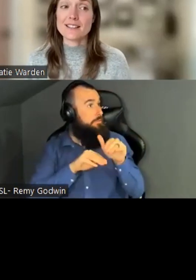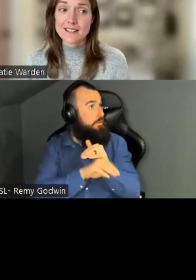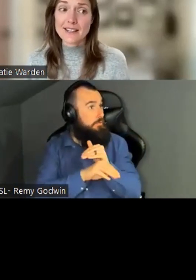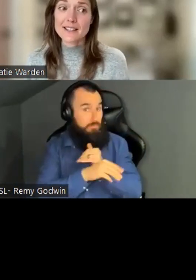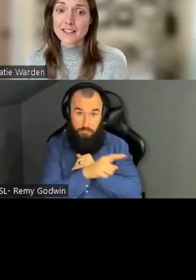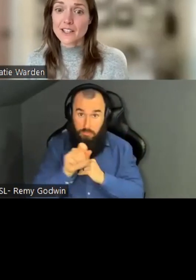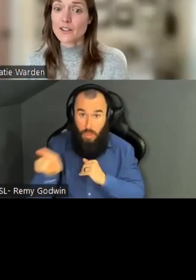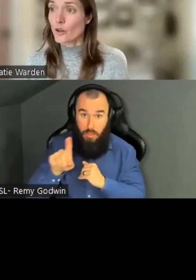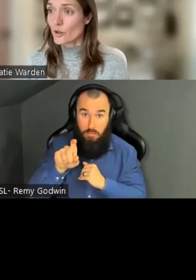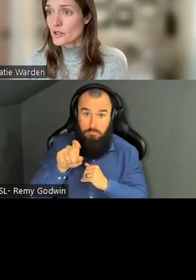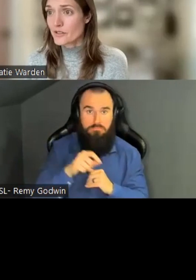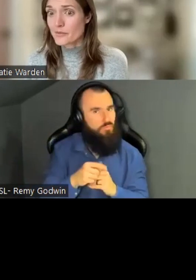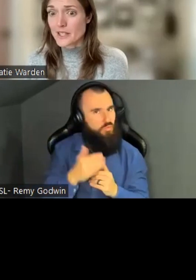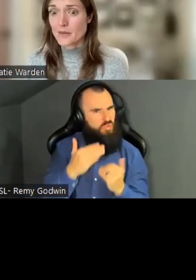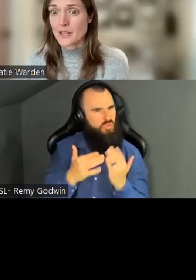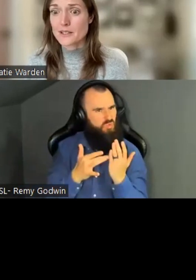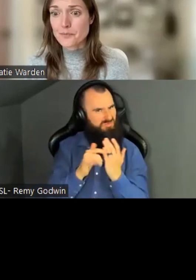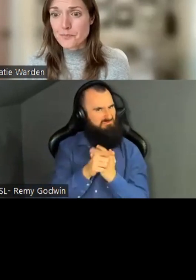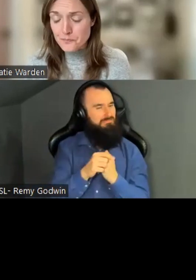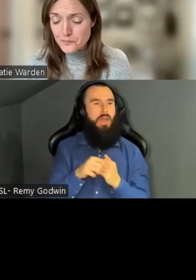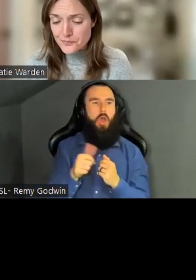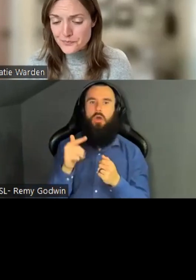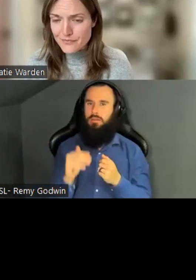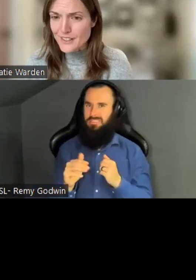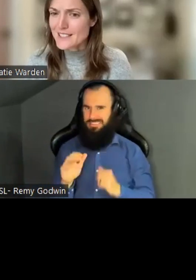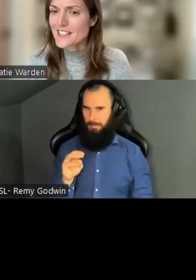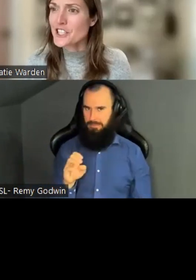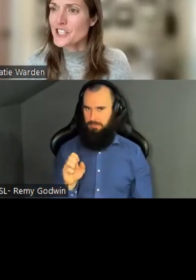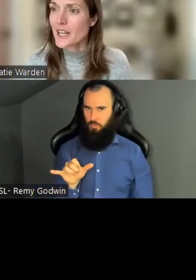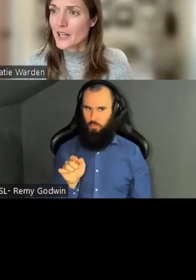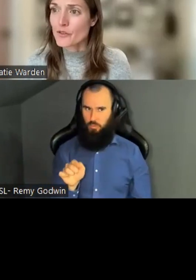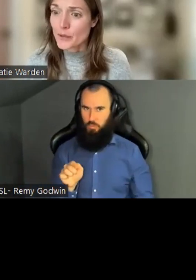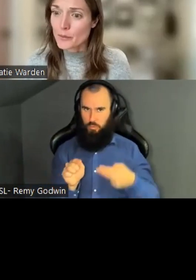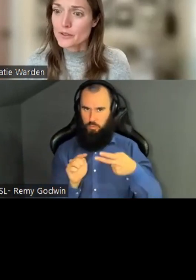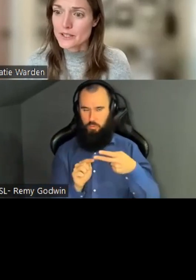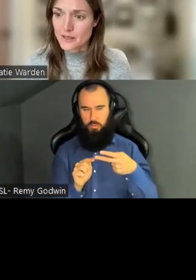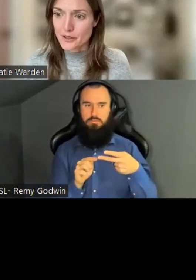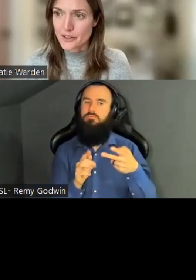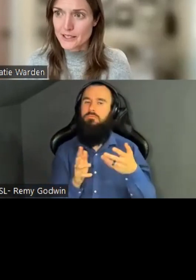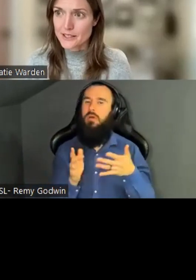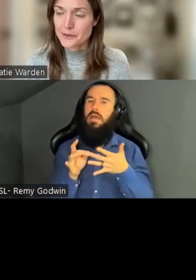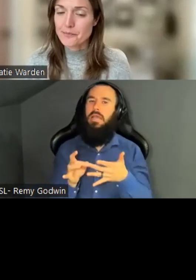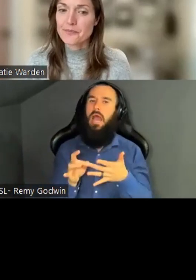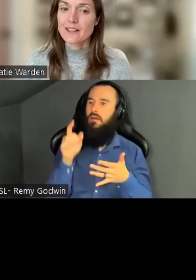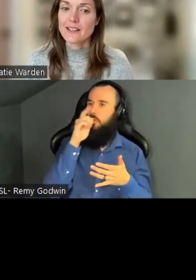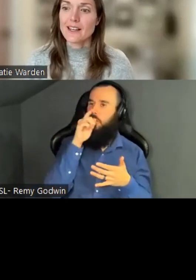The second link also from CMS, is actually a guide for people with disabilities.